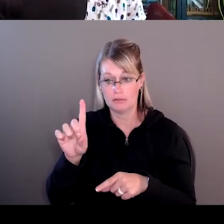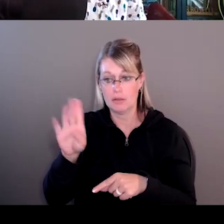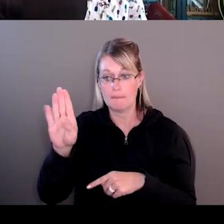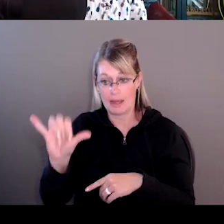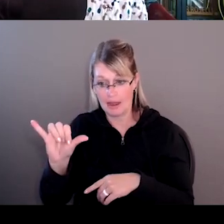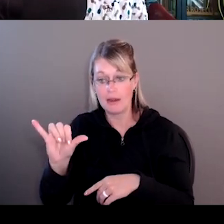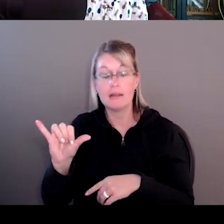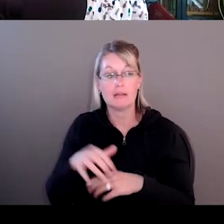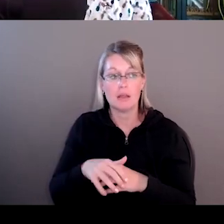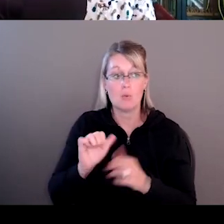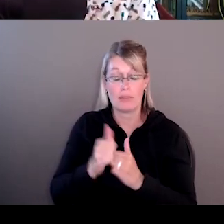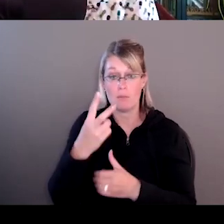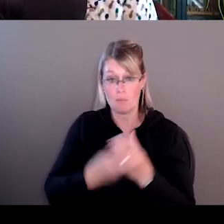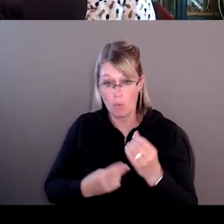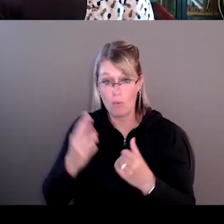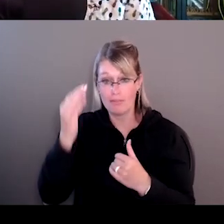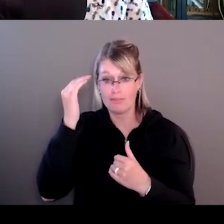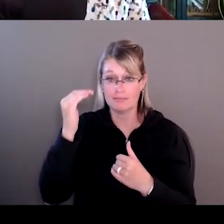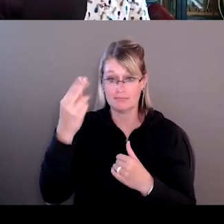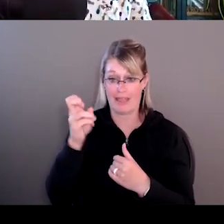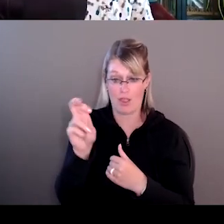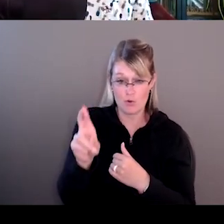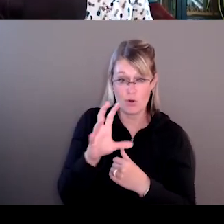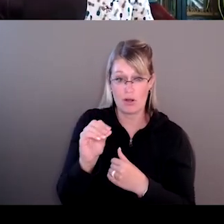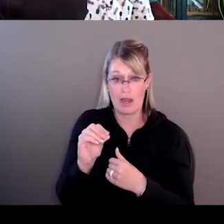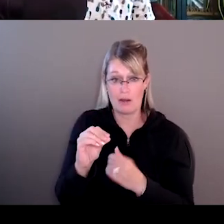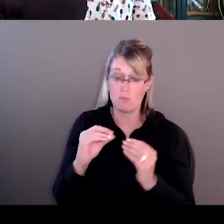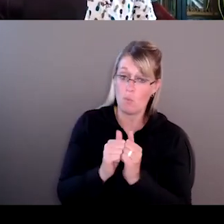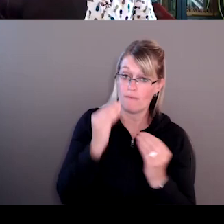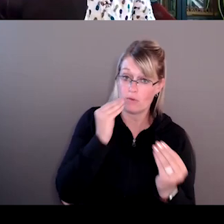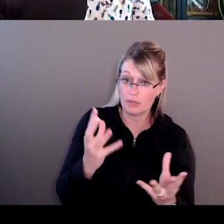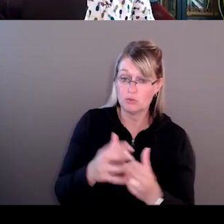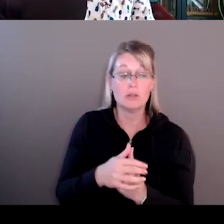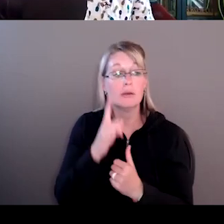with both headers, with the control itself and may be more information, because you can build